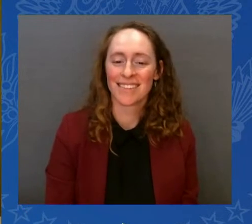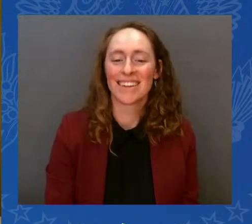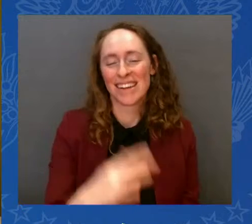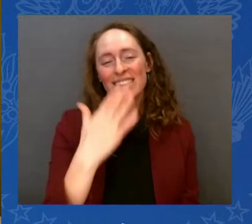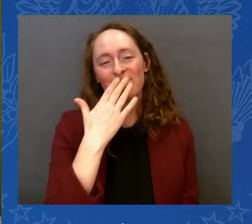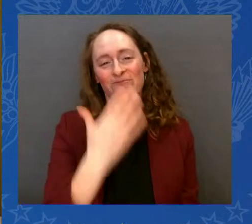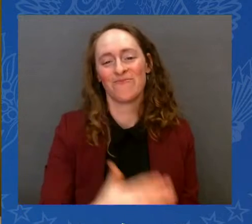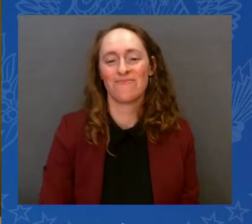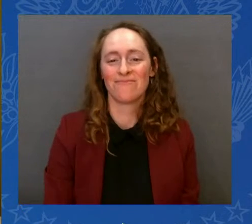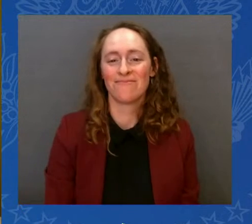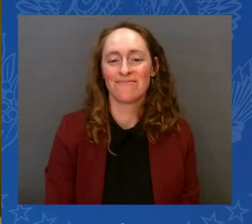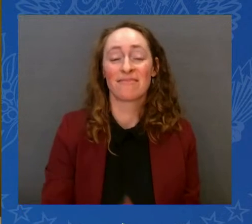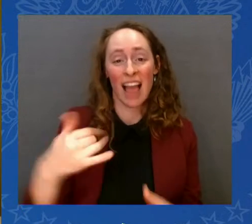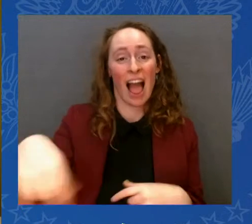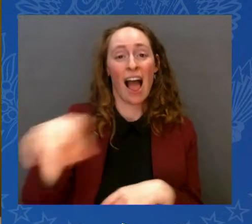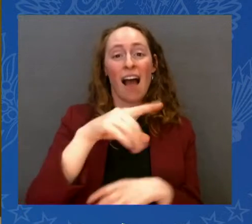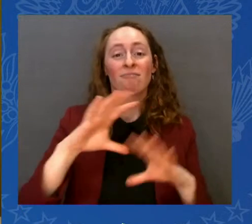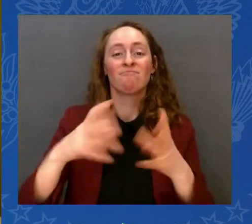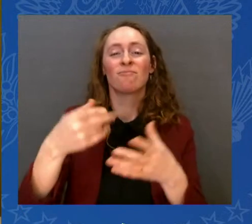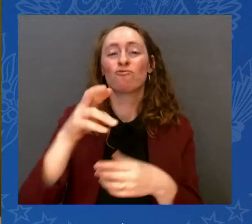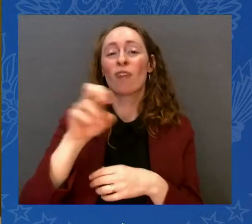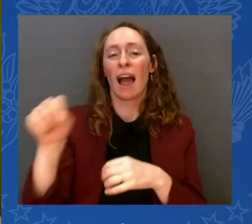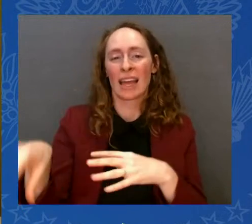And you tell me what we're doing.